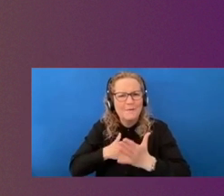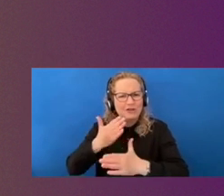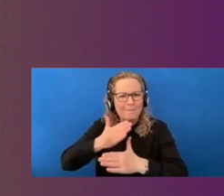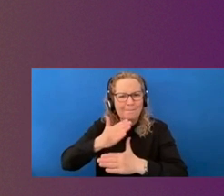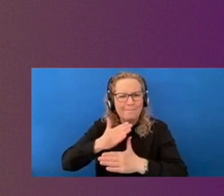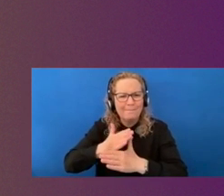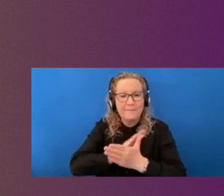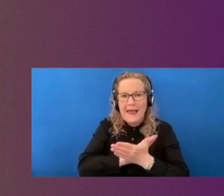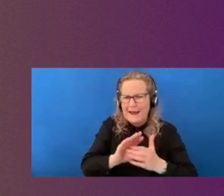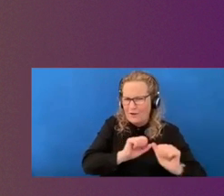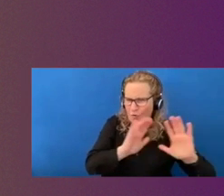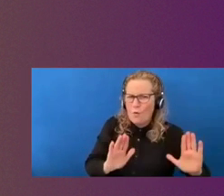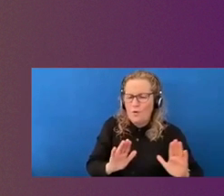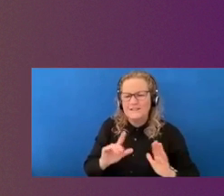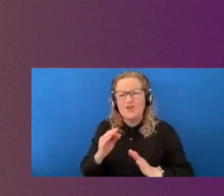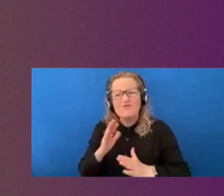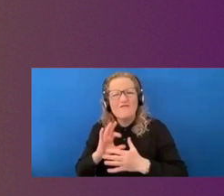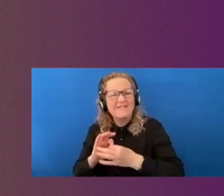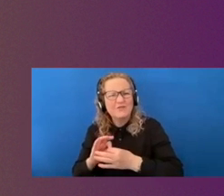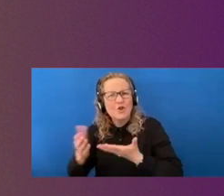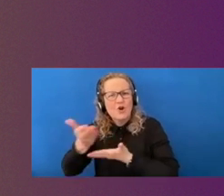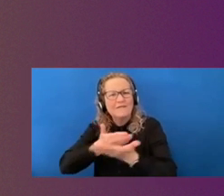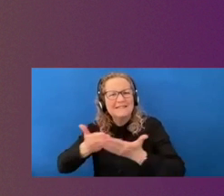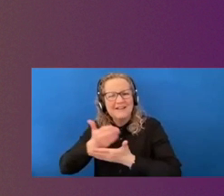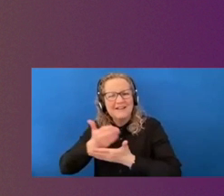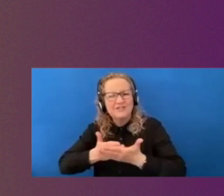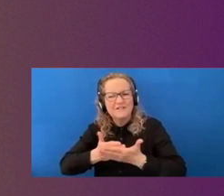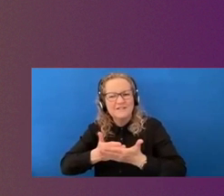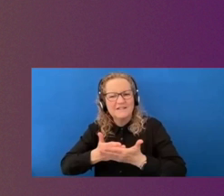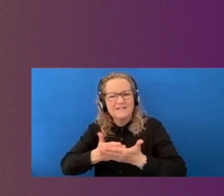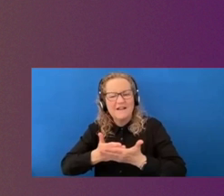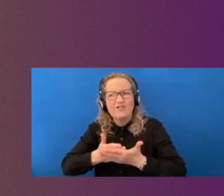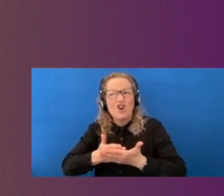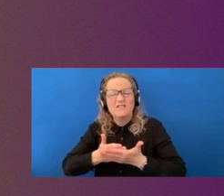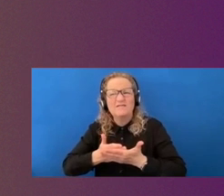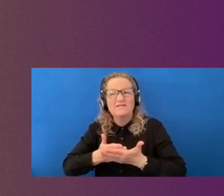we're having at work so yeah sort of gone over my way to my ways to self-disclose um to colleagues